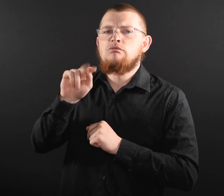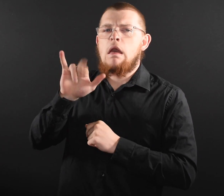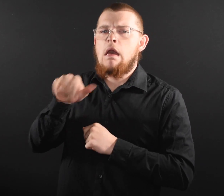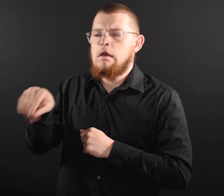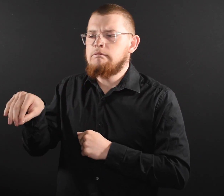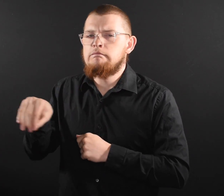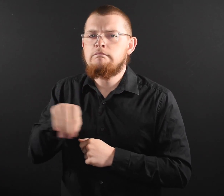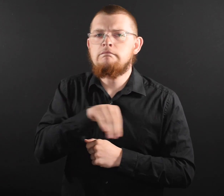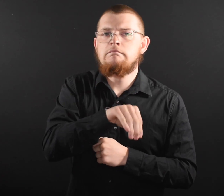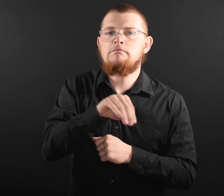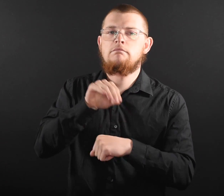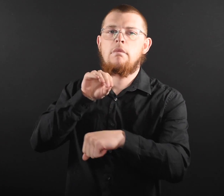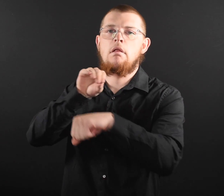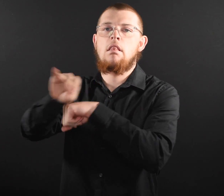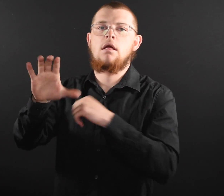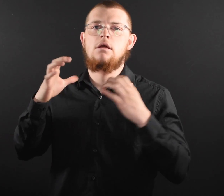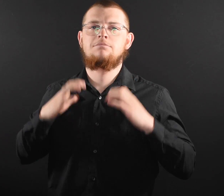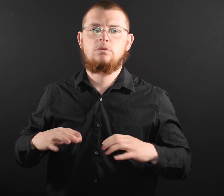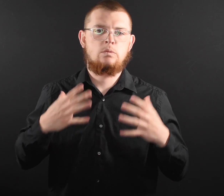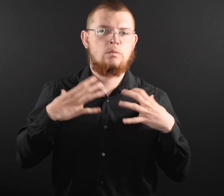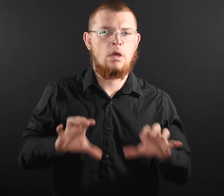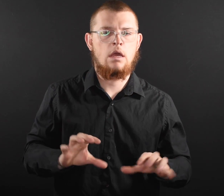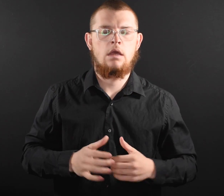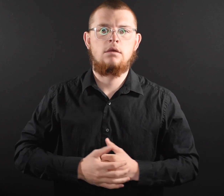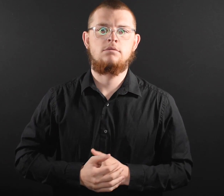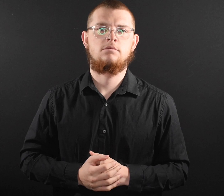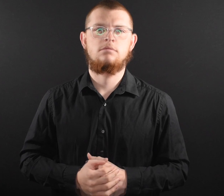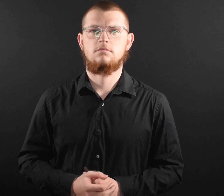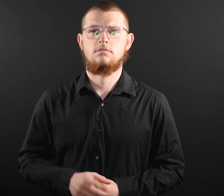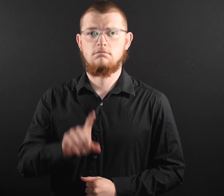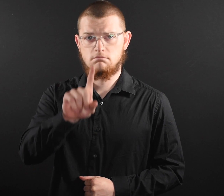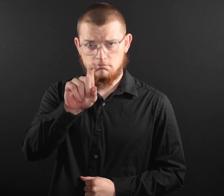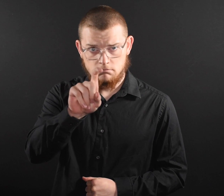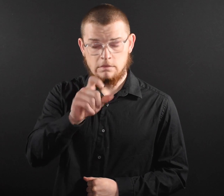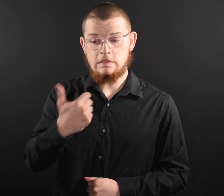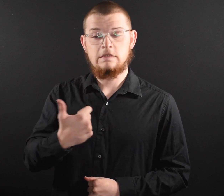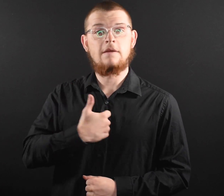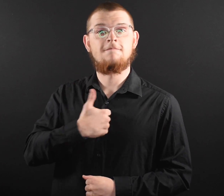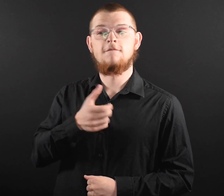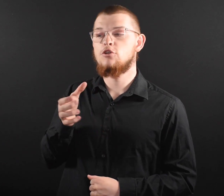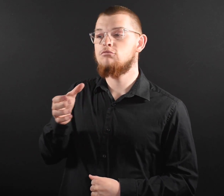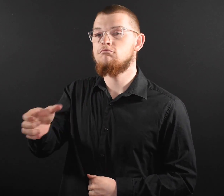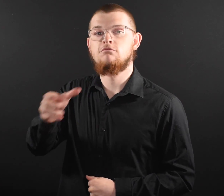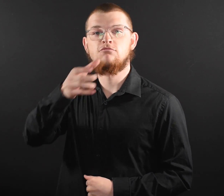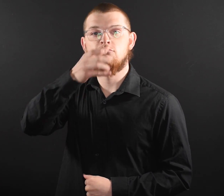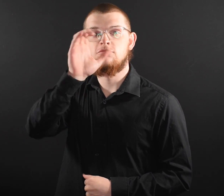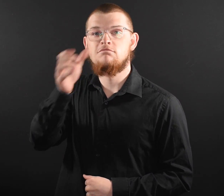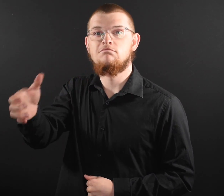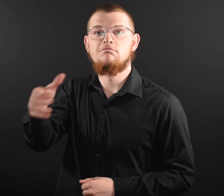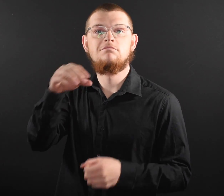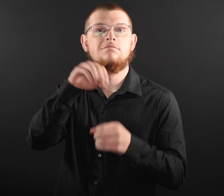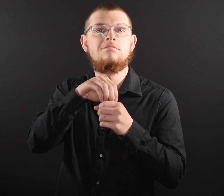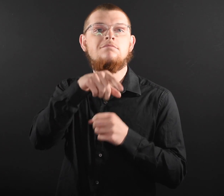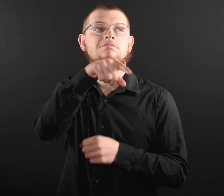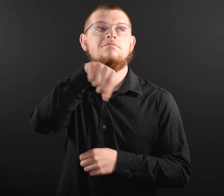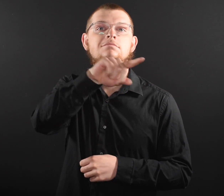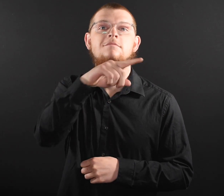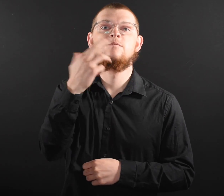should also take steps to prevent an exempt worker from posing a hazard to customers, as well.